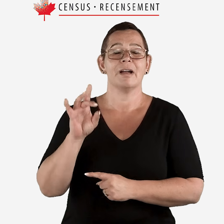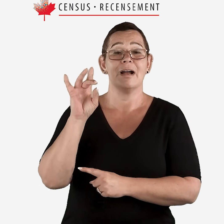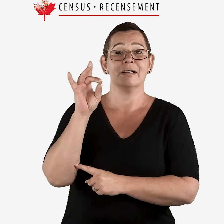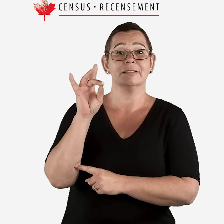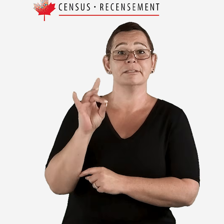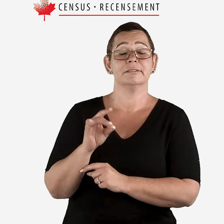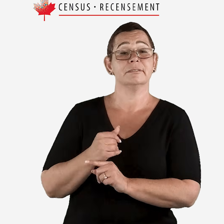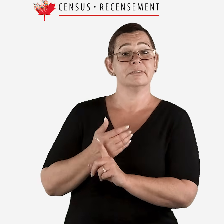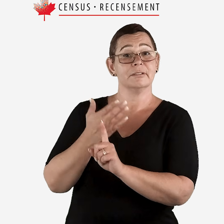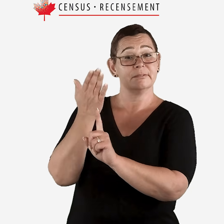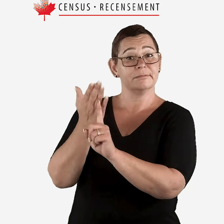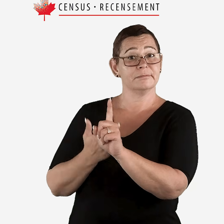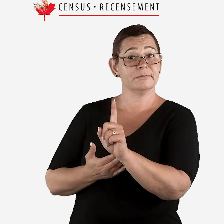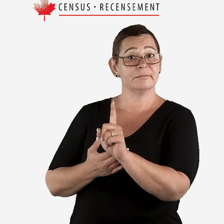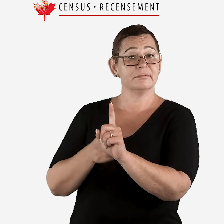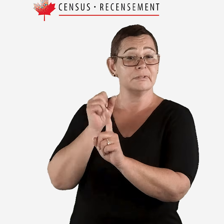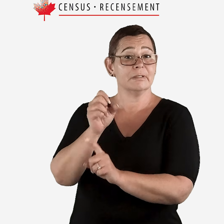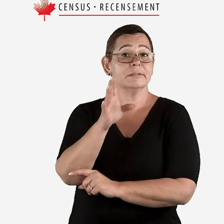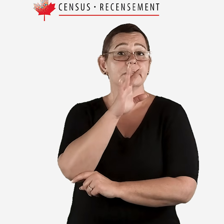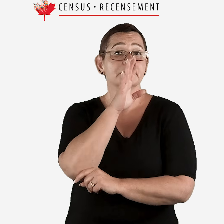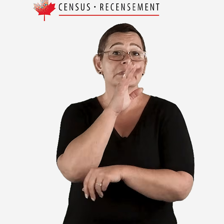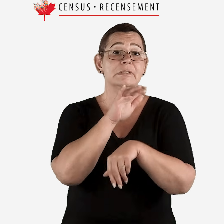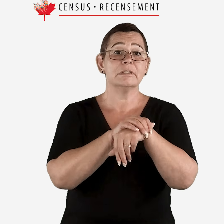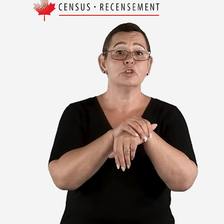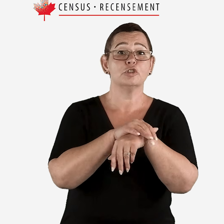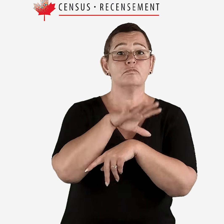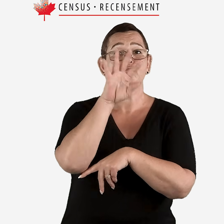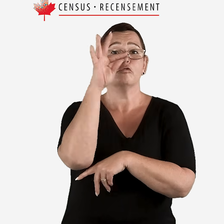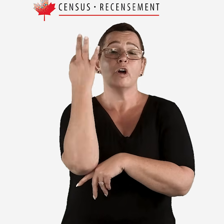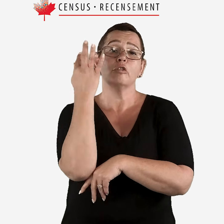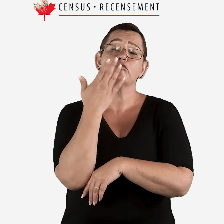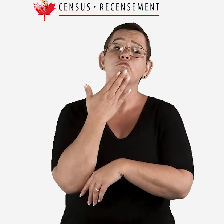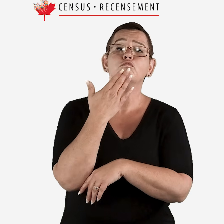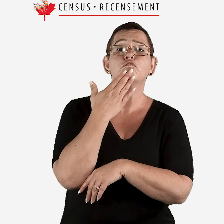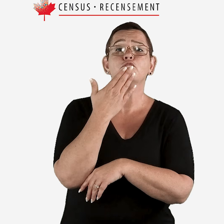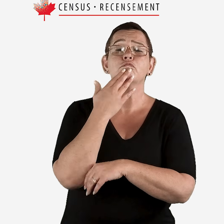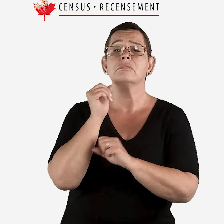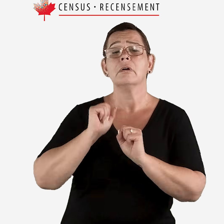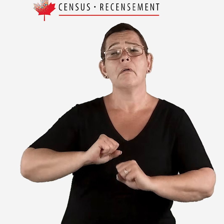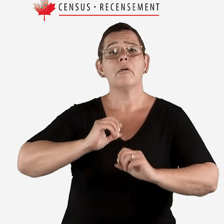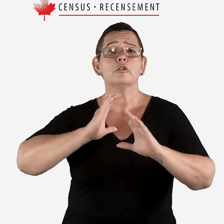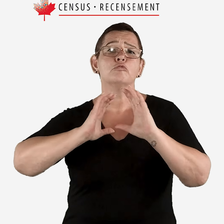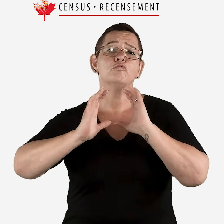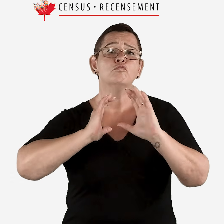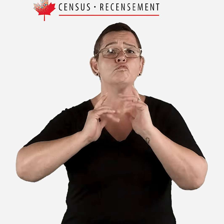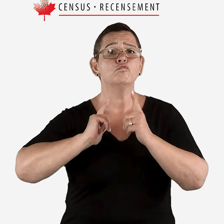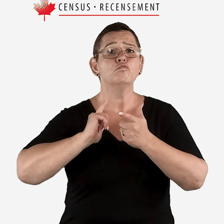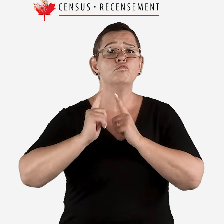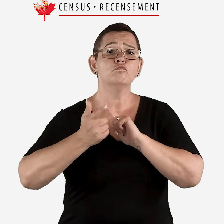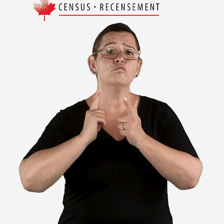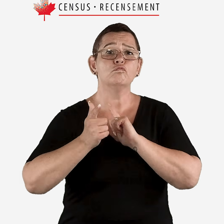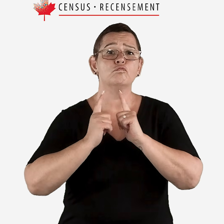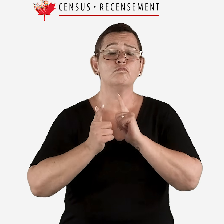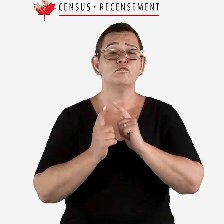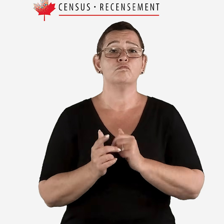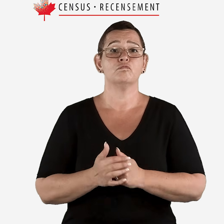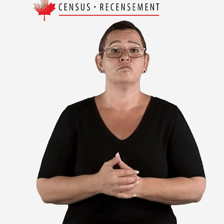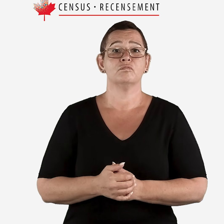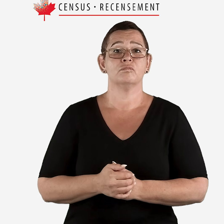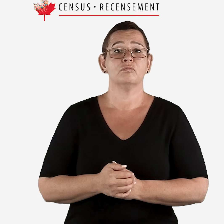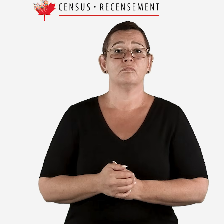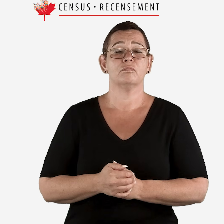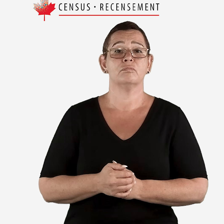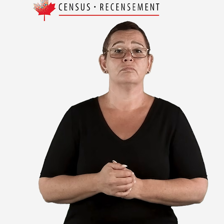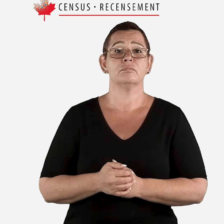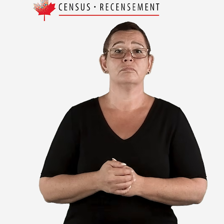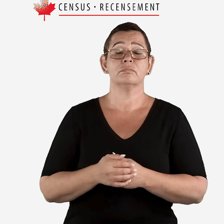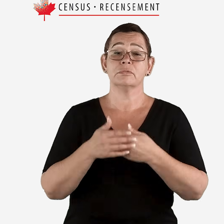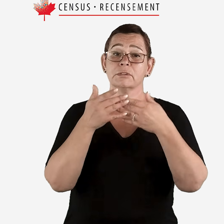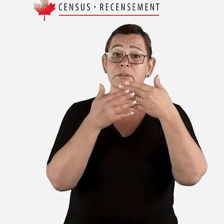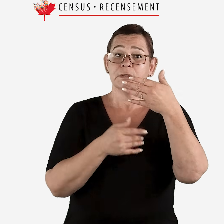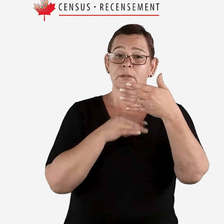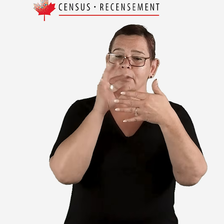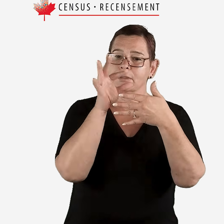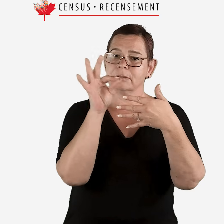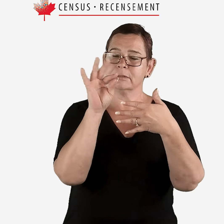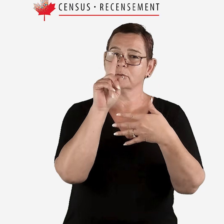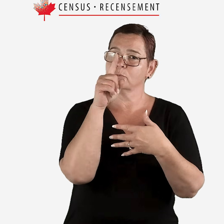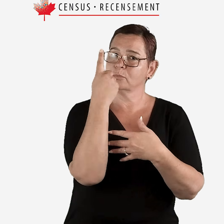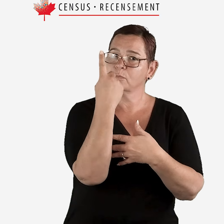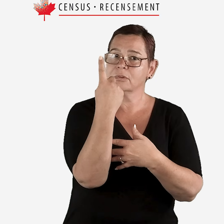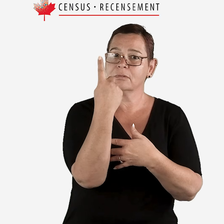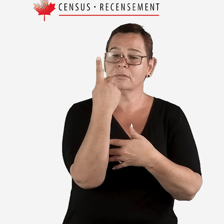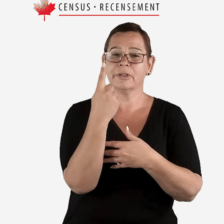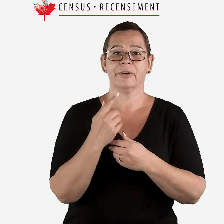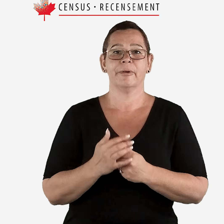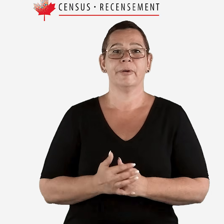8.Can this person speak English or French well enough to conduct a conversation? Specify one option only.